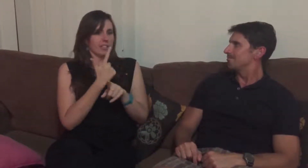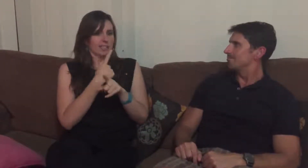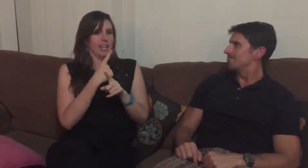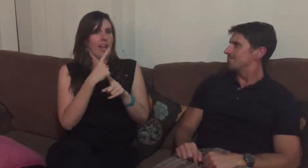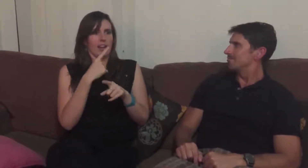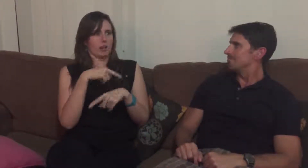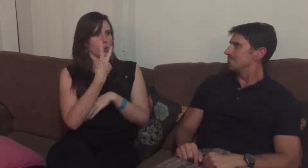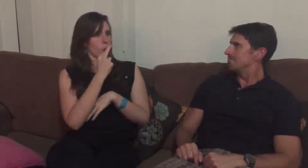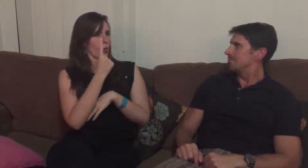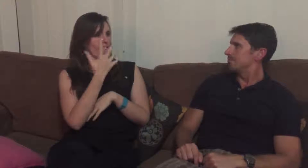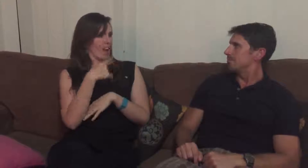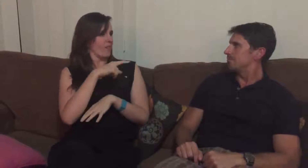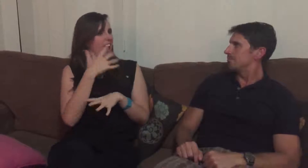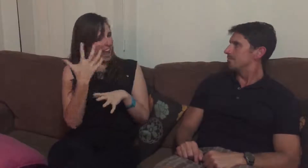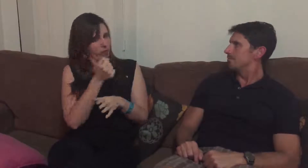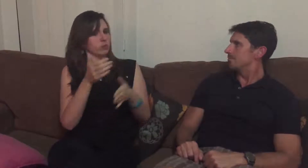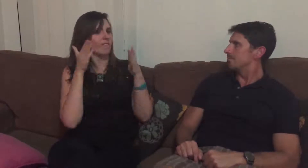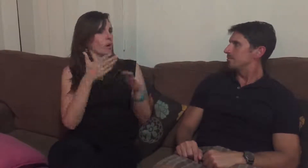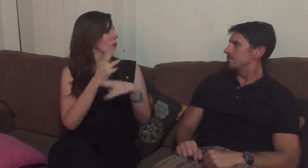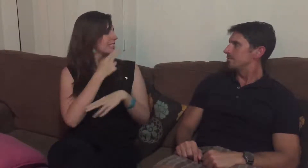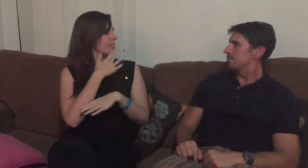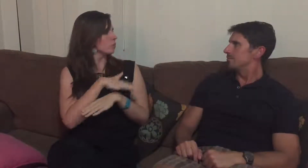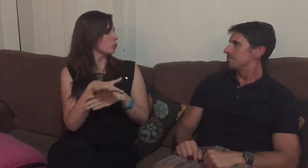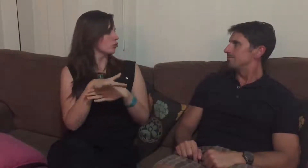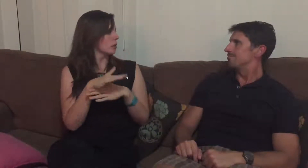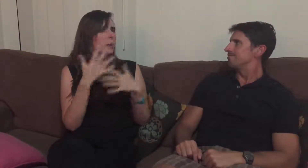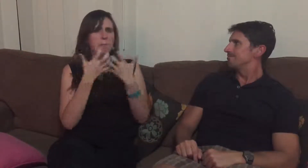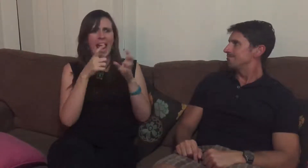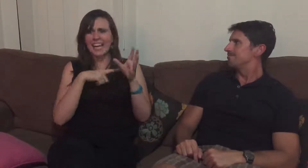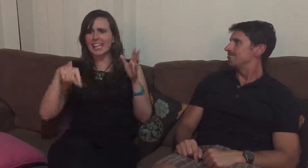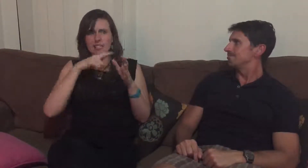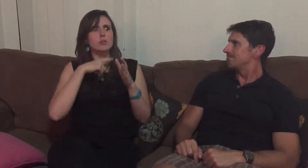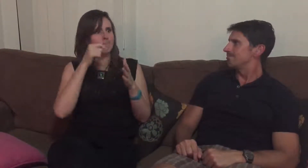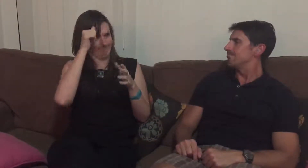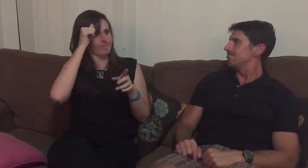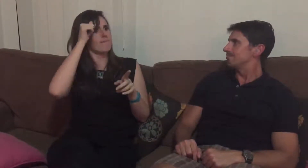So this year I really also want to focus on deaf children.